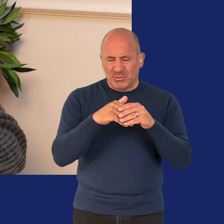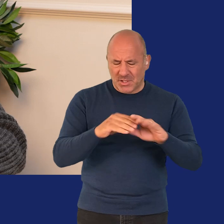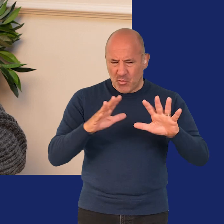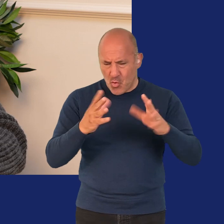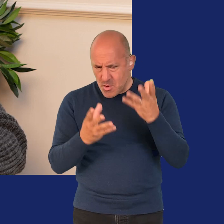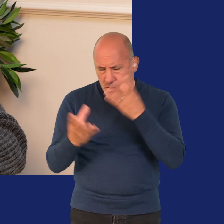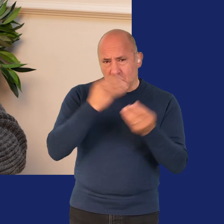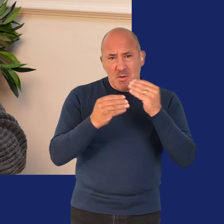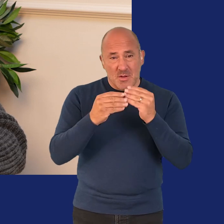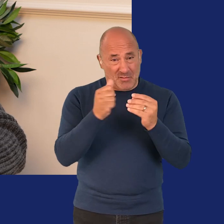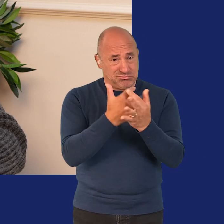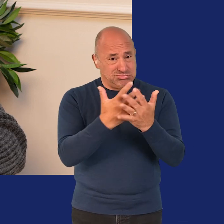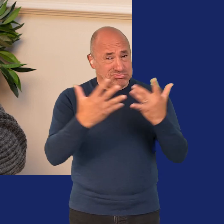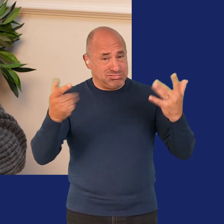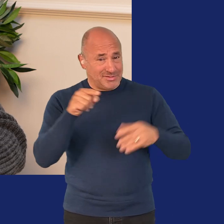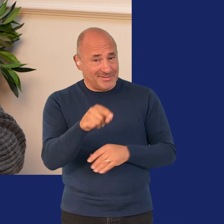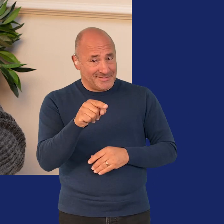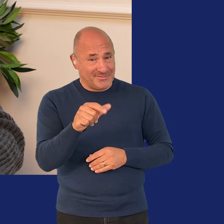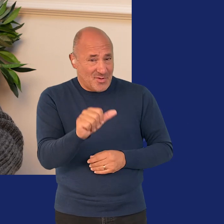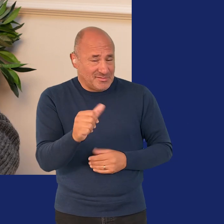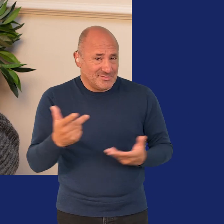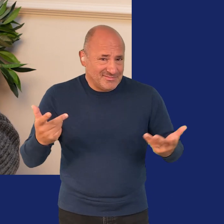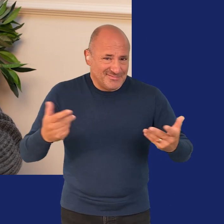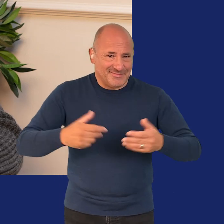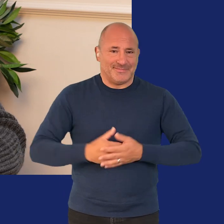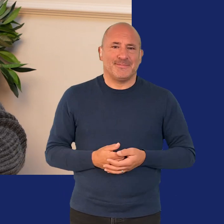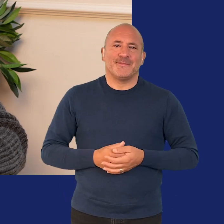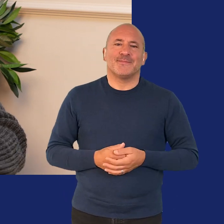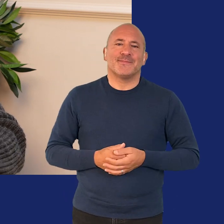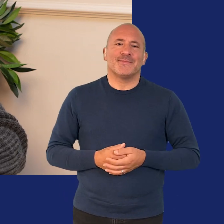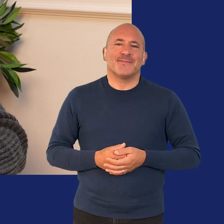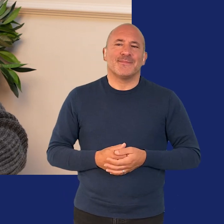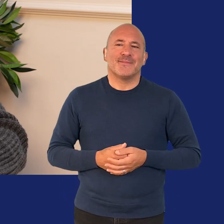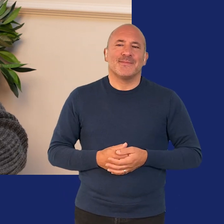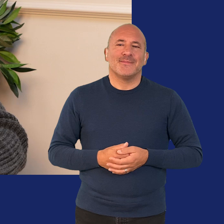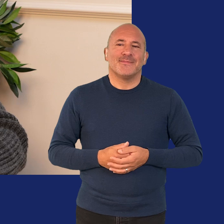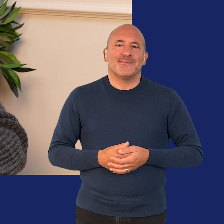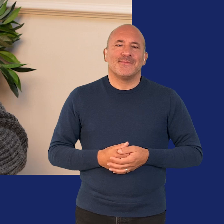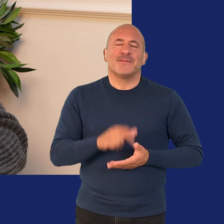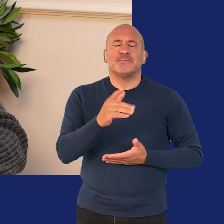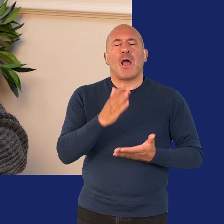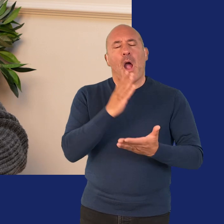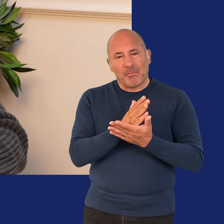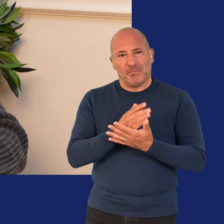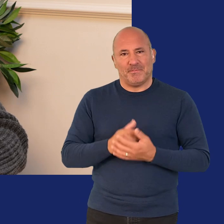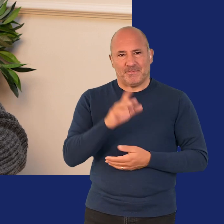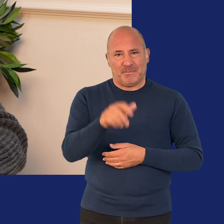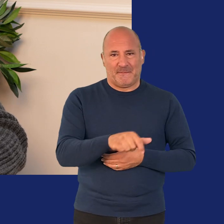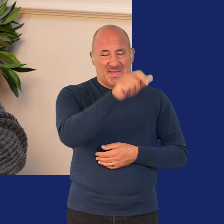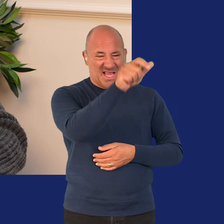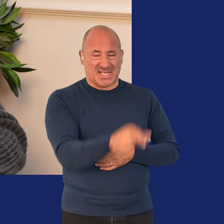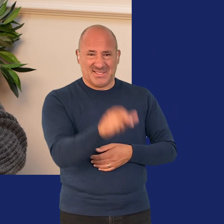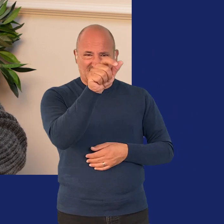they're the best person for, um, for that